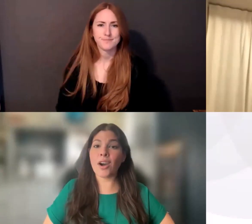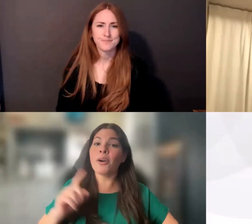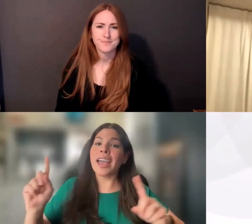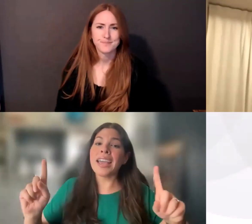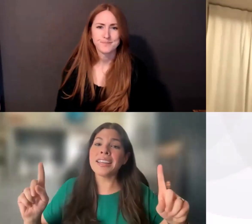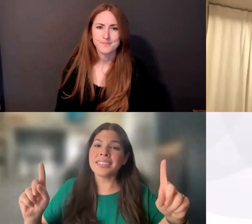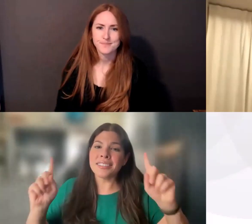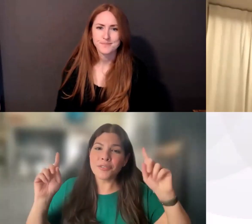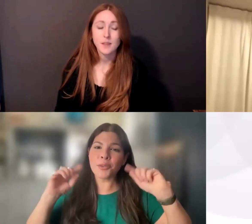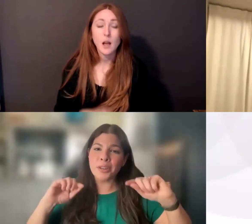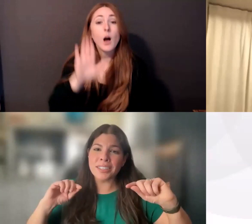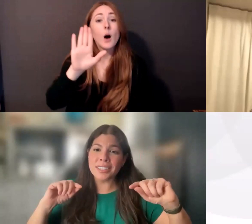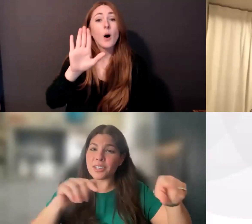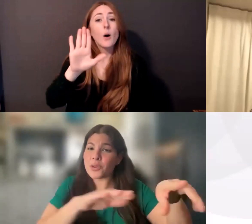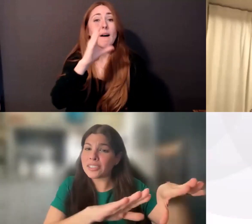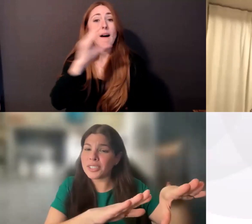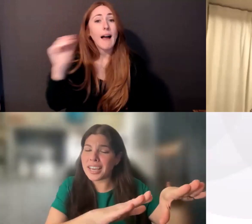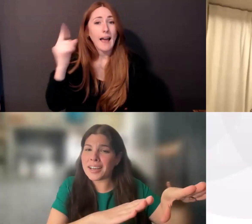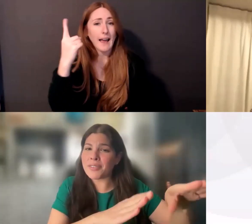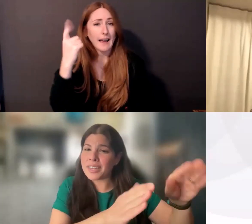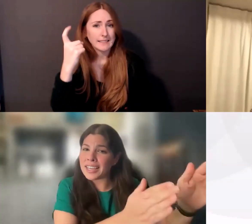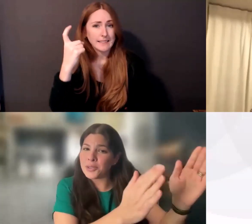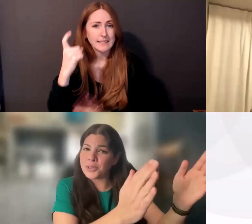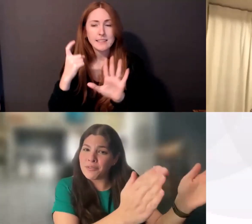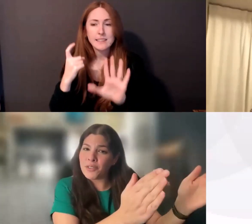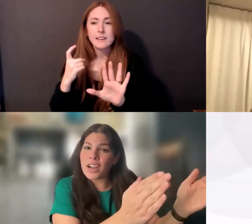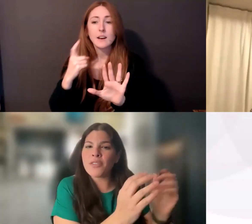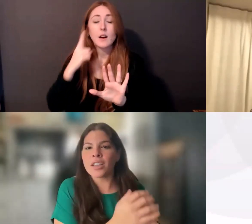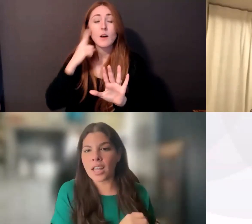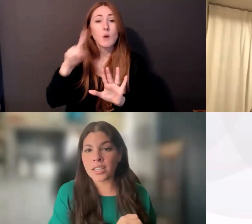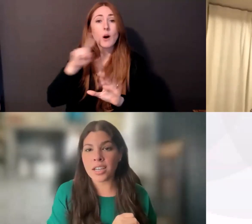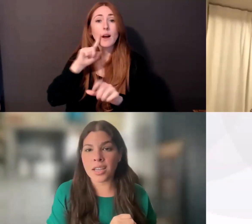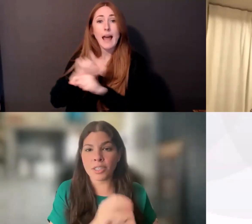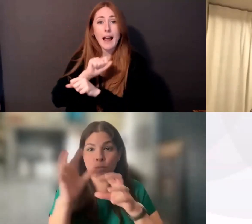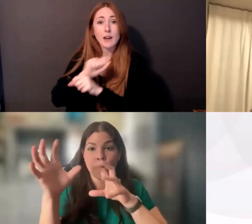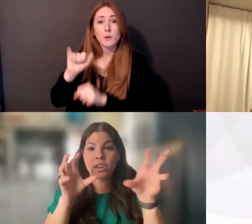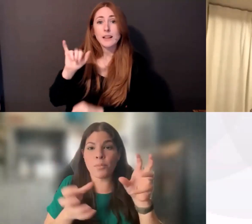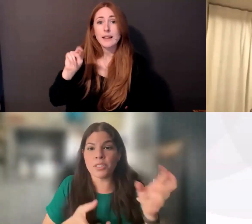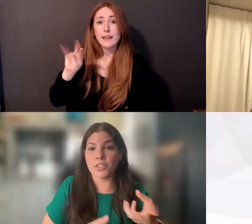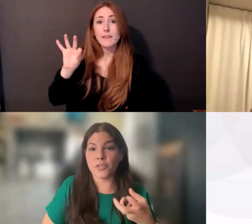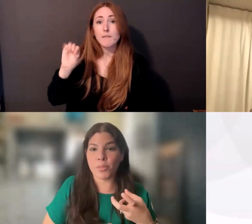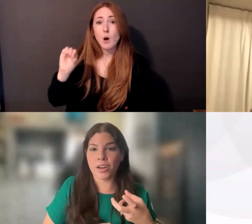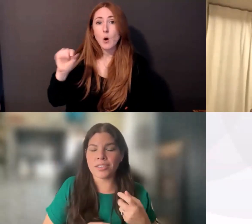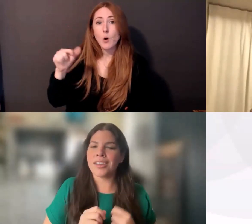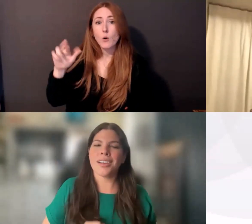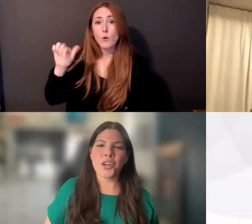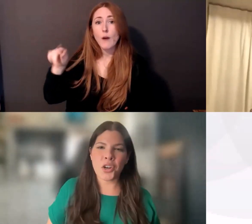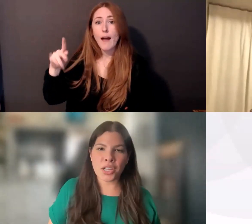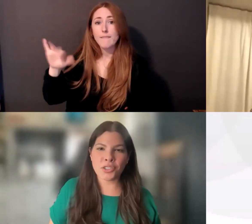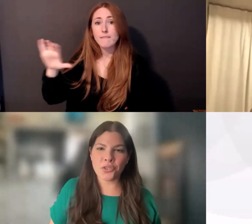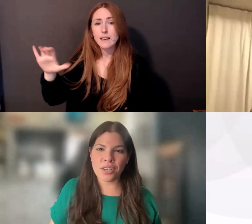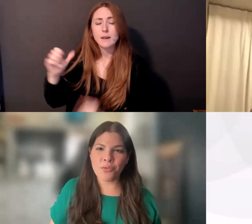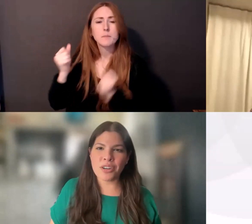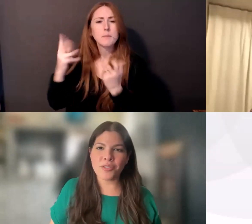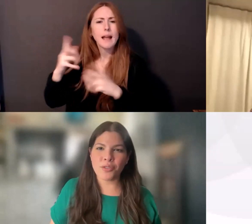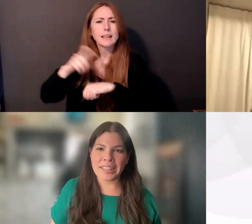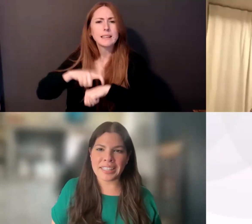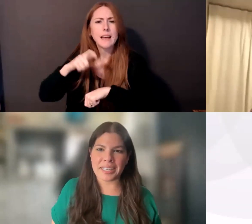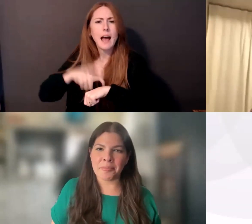Oh, and for one you actually have an actual infographic, a lot of times it's broken up into different parts. Not screen reader friendly.